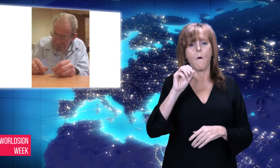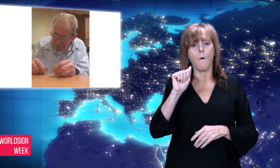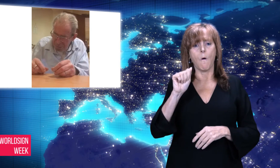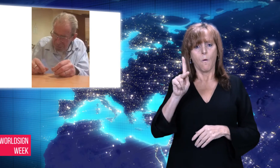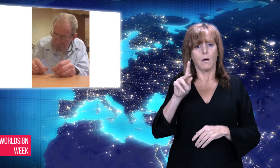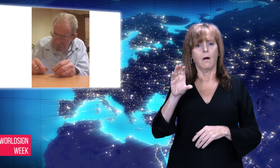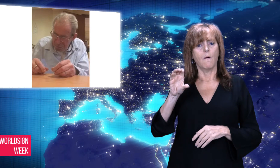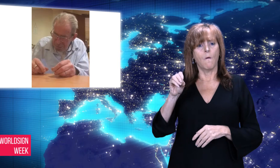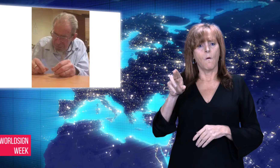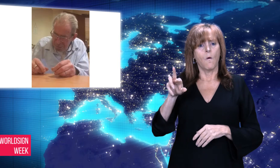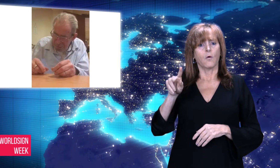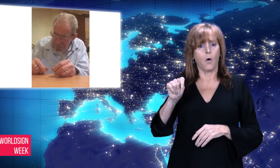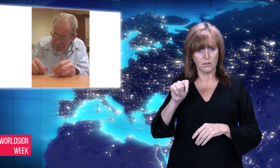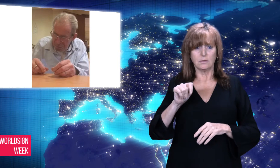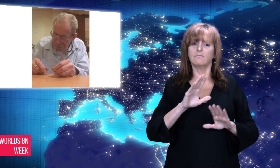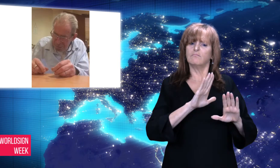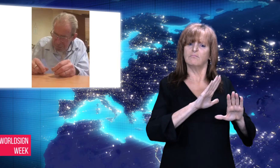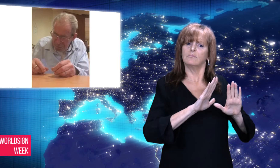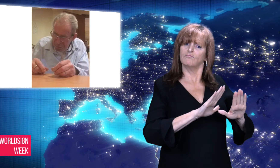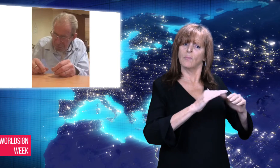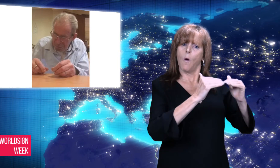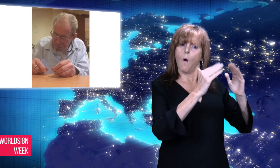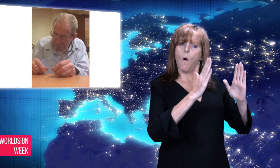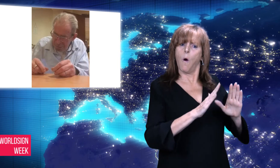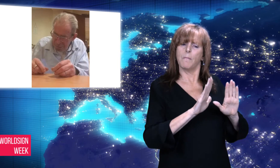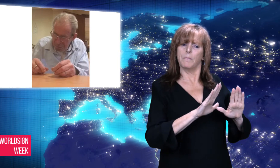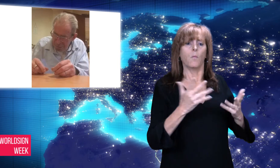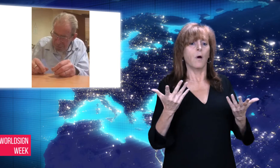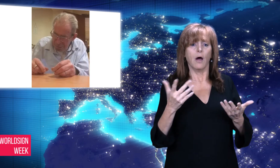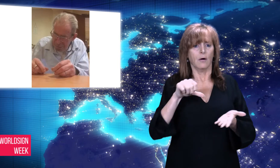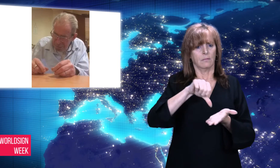He is at Oak Court Residential Care home in